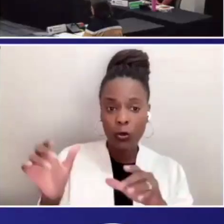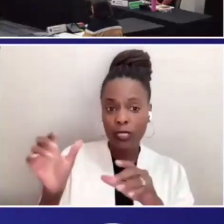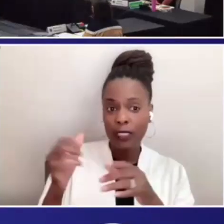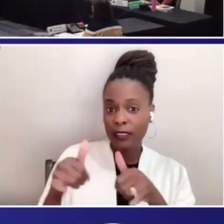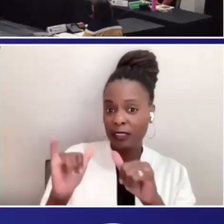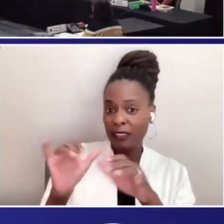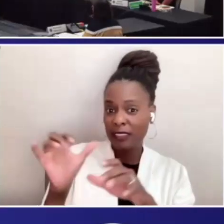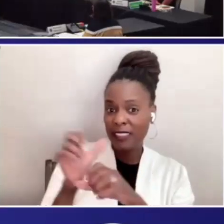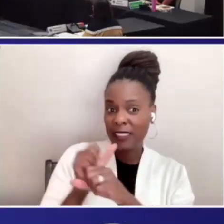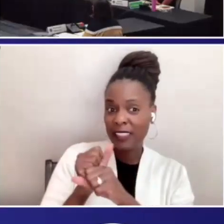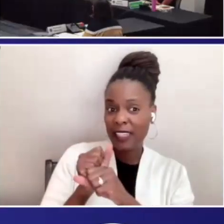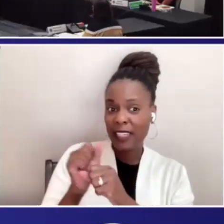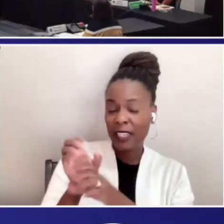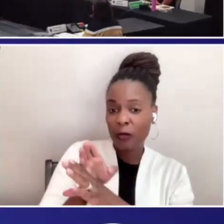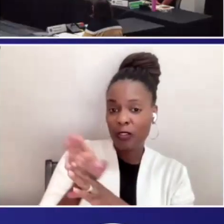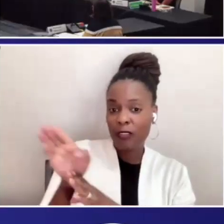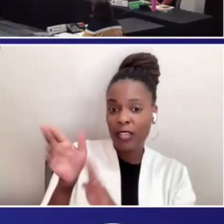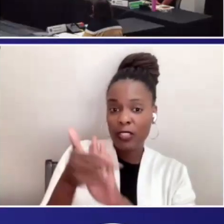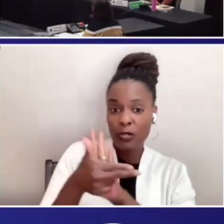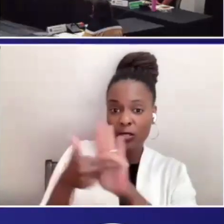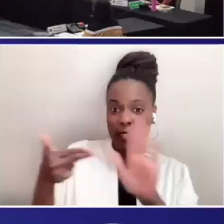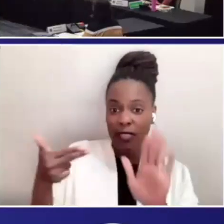professional designation -- to receive the professional designation?